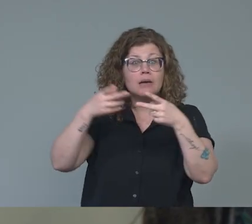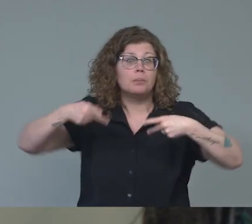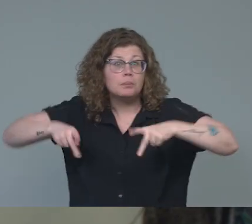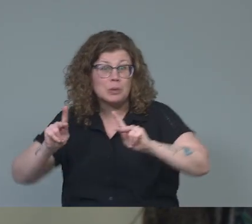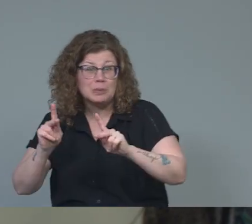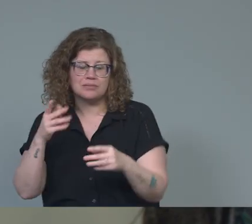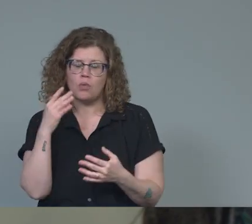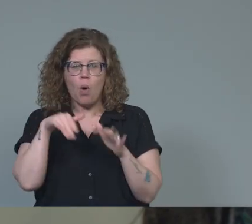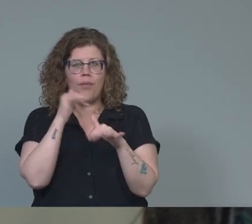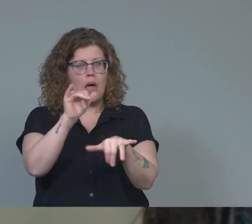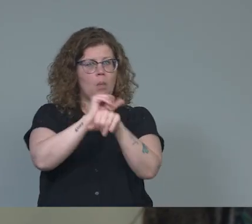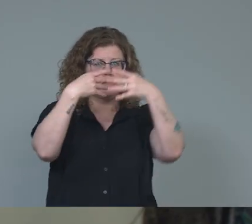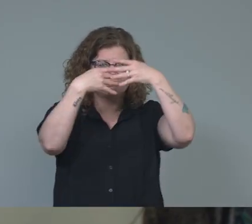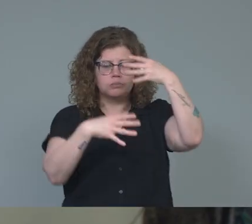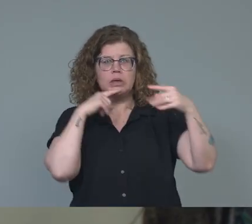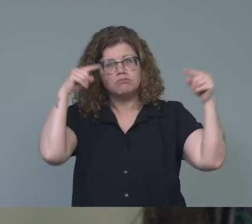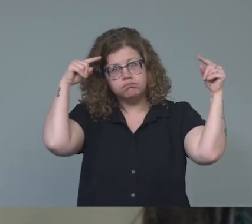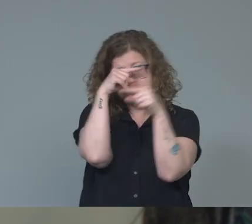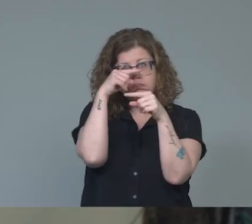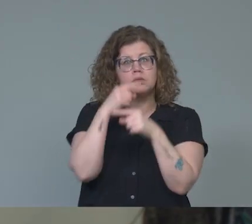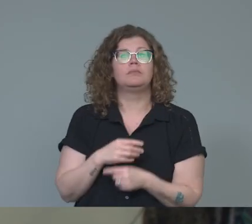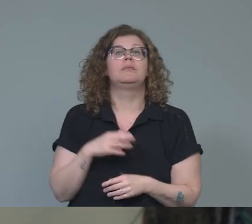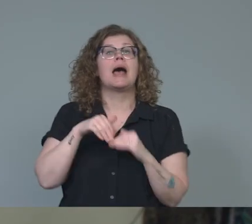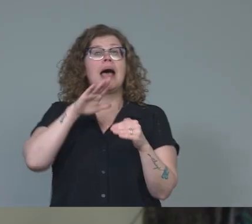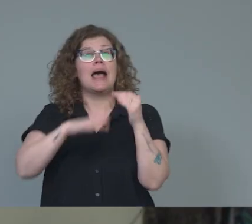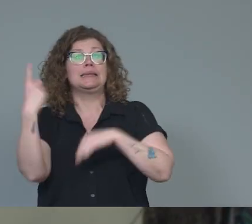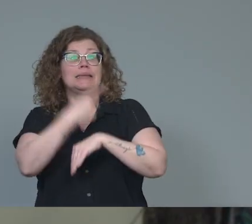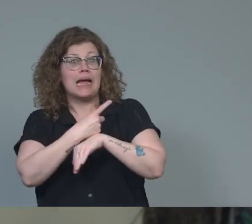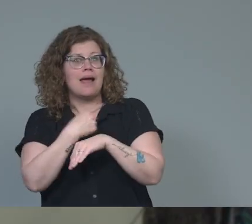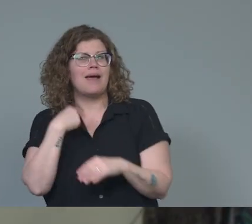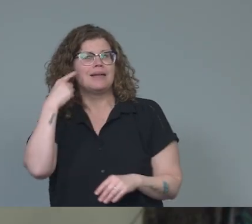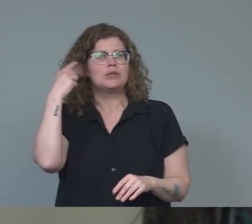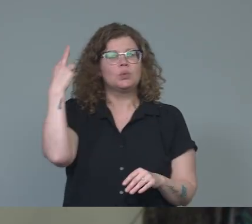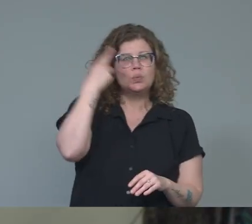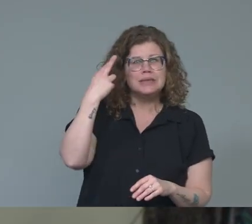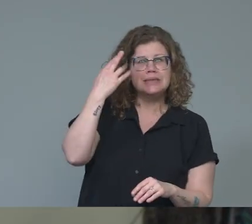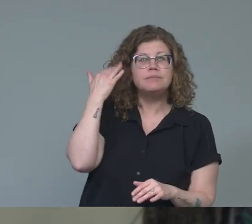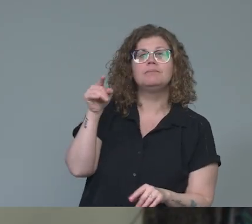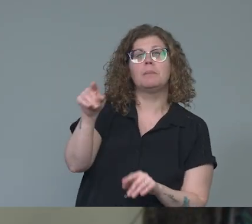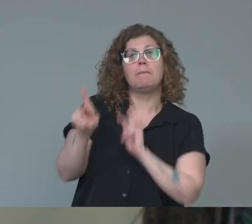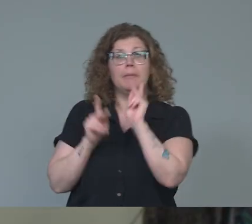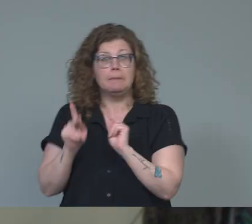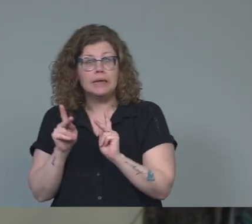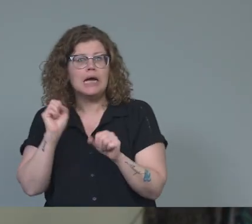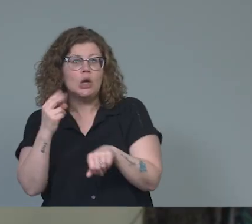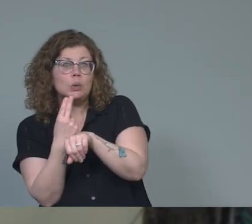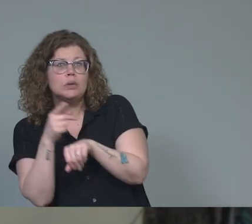getting site permissions and all of that headache. But at the end of the day, I think the reason people do it is because it is